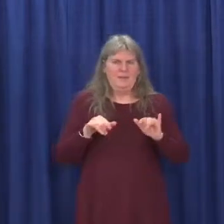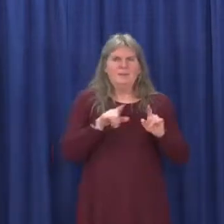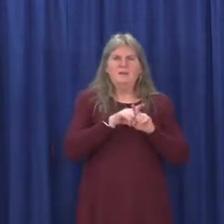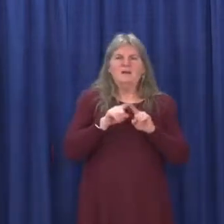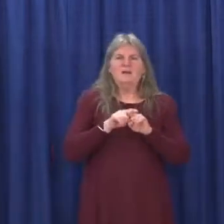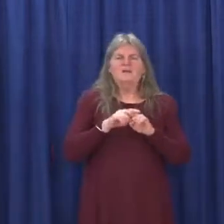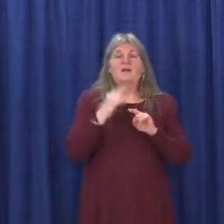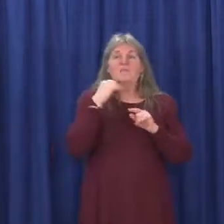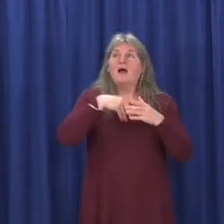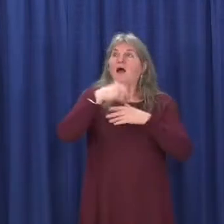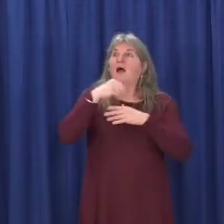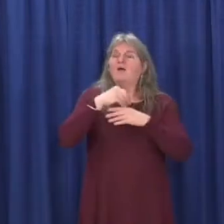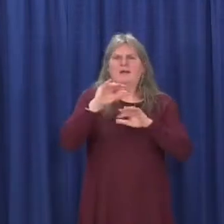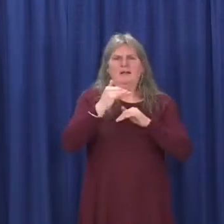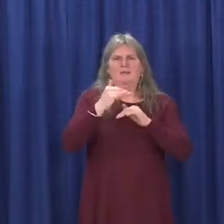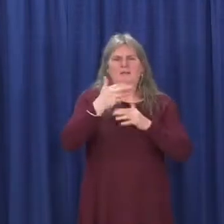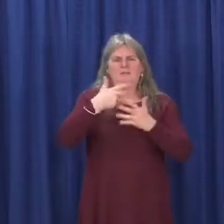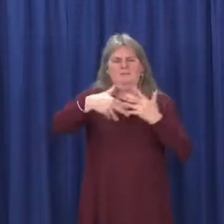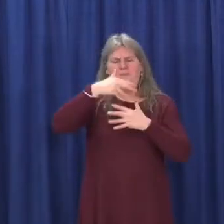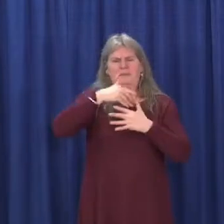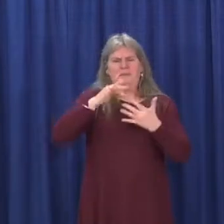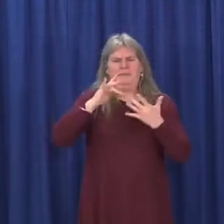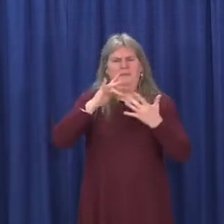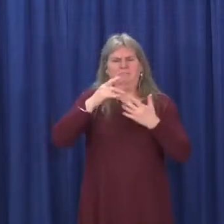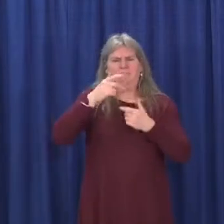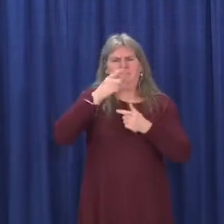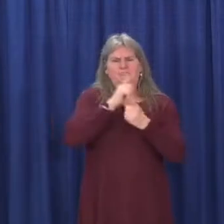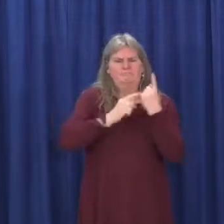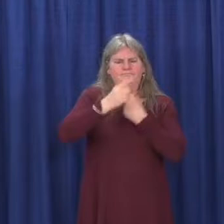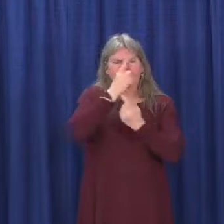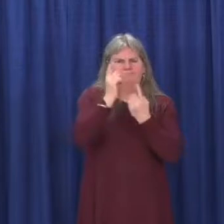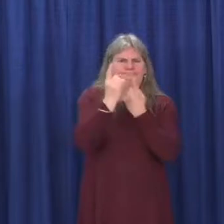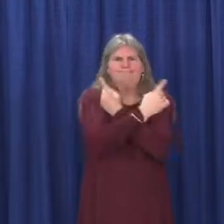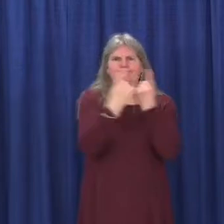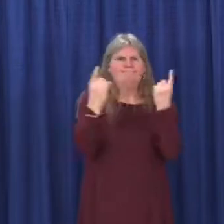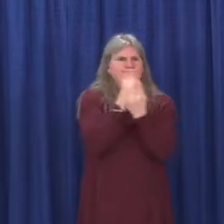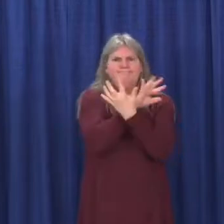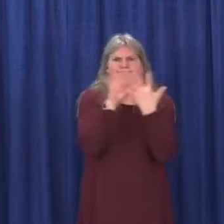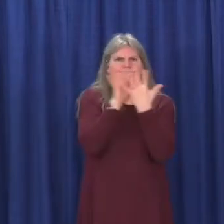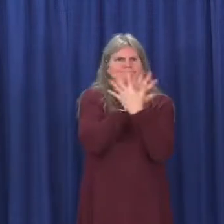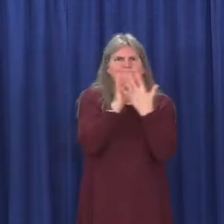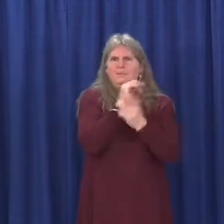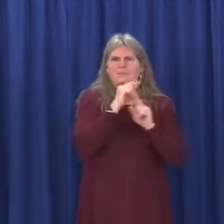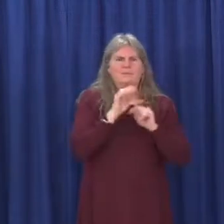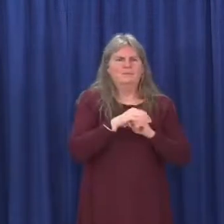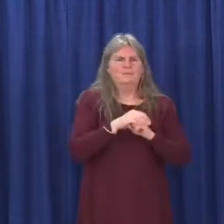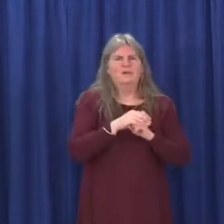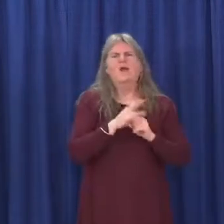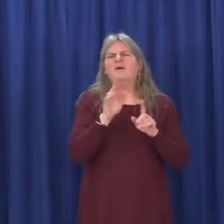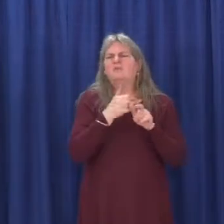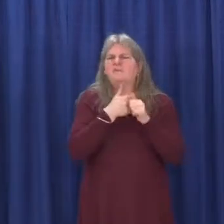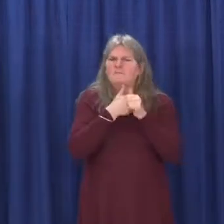you're out. Please practice the safe six plus one. It's very simple, it's very effective.